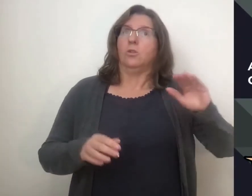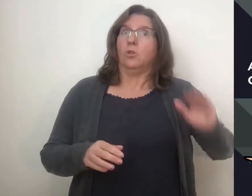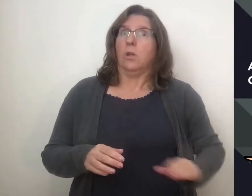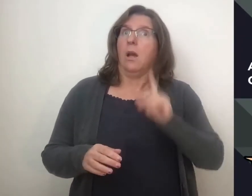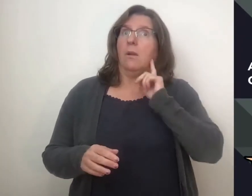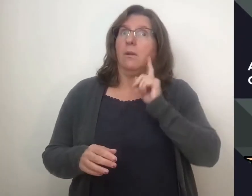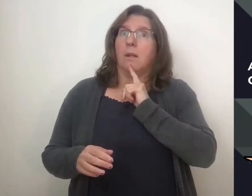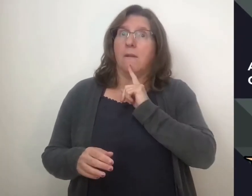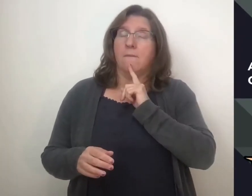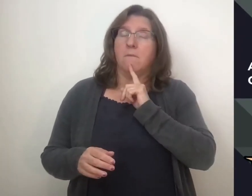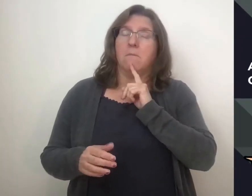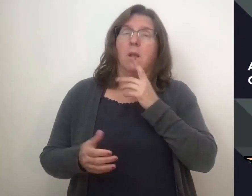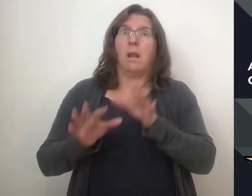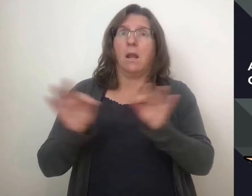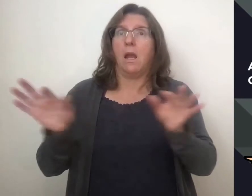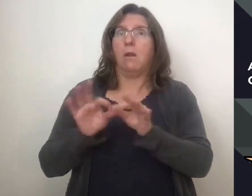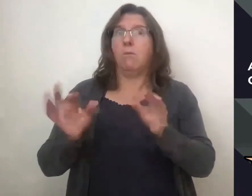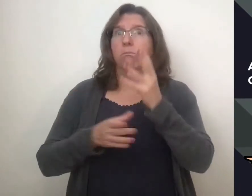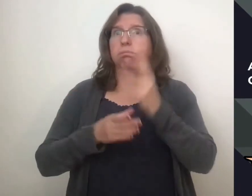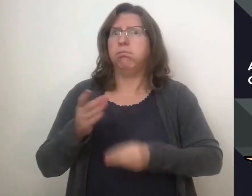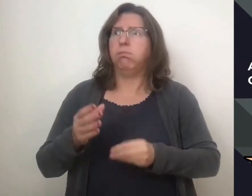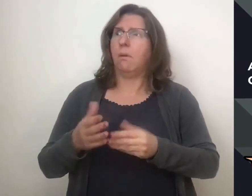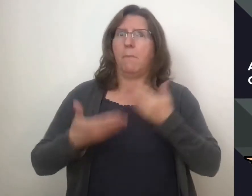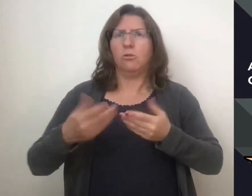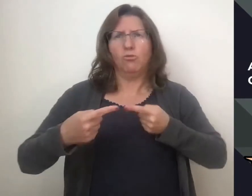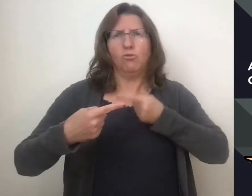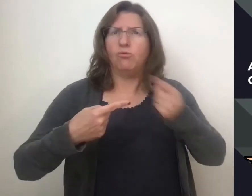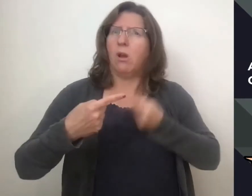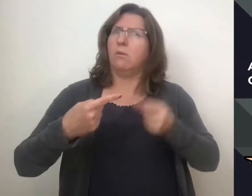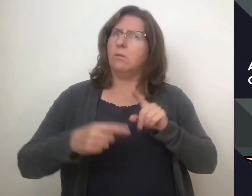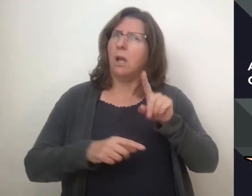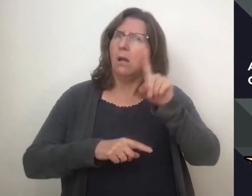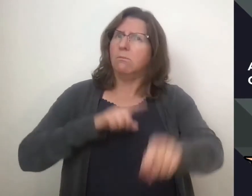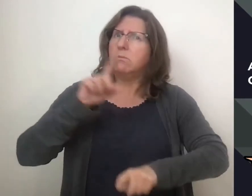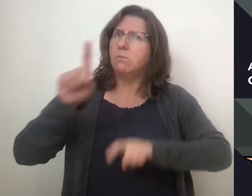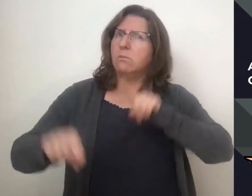A child who is language deprived struggles to ask questions.